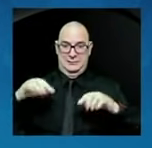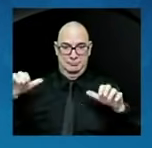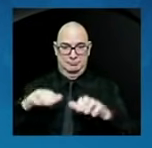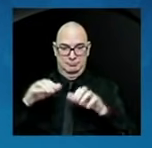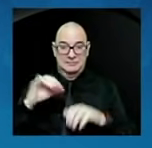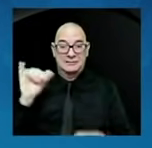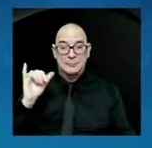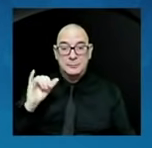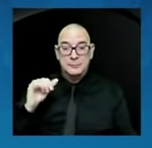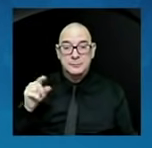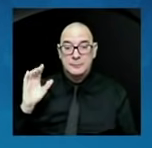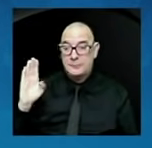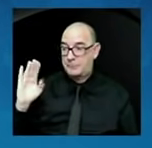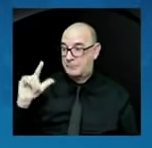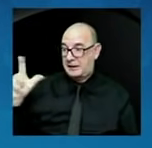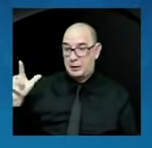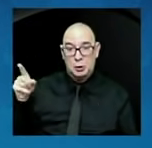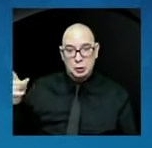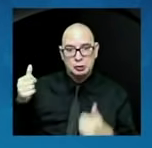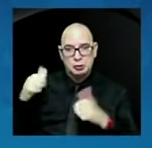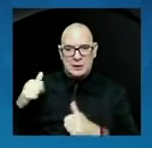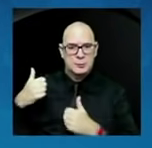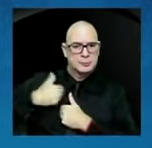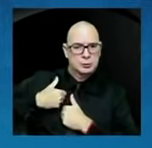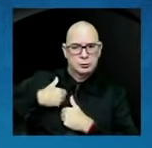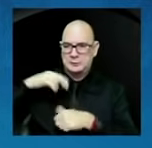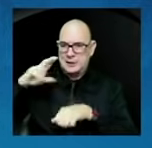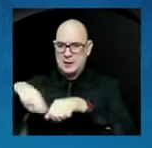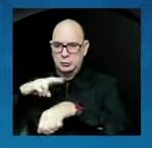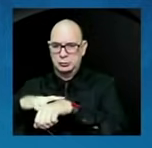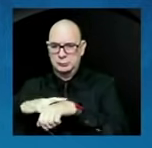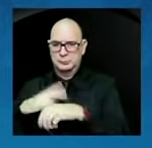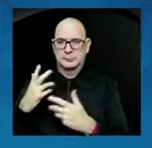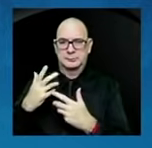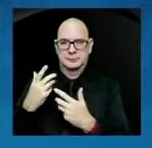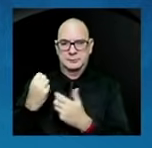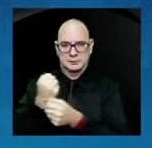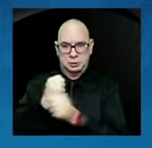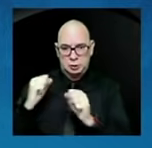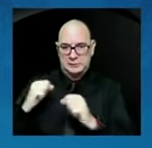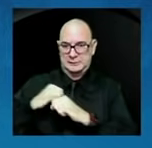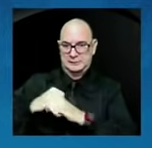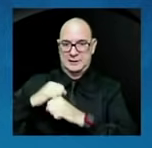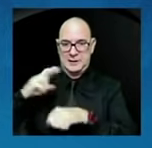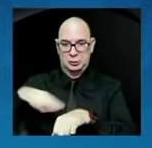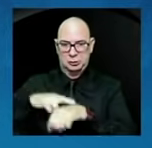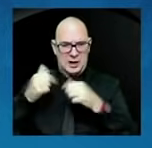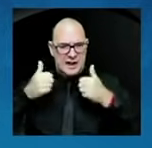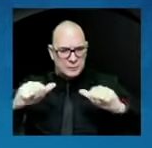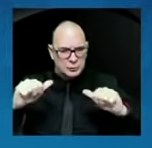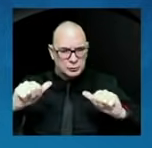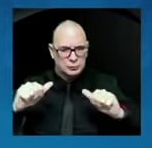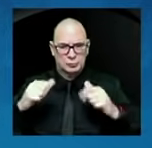FROM OUR CIVILIAN EFFORTS LIKE THE WE HAVE SEEN TODAY TO OUR